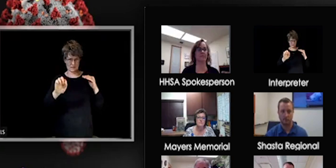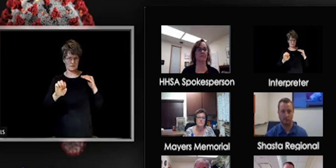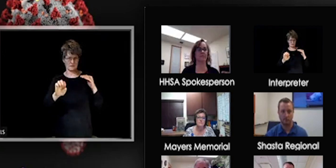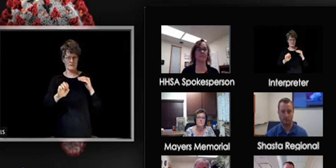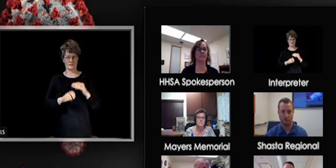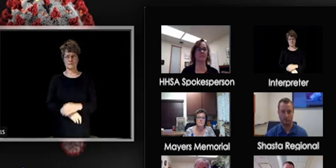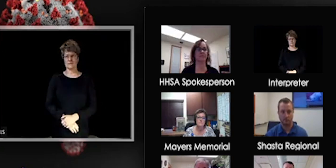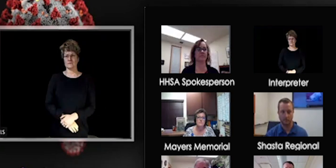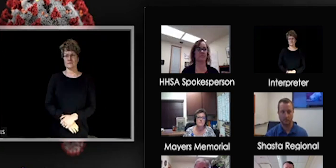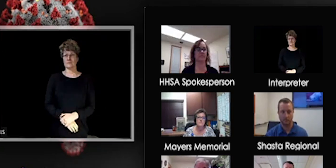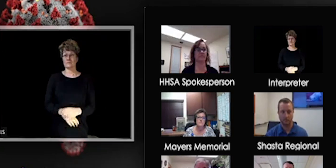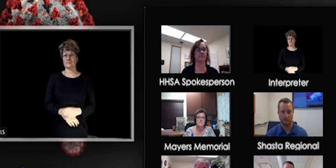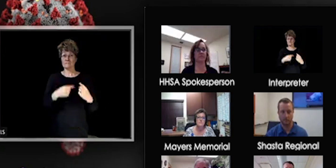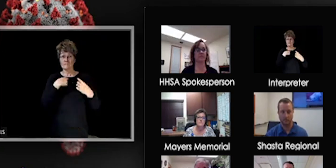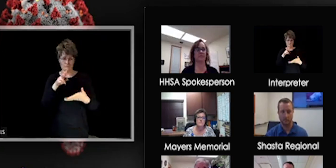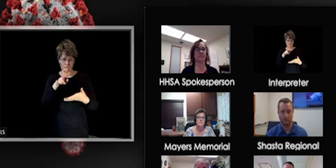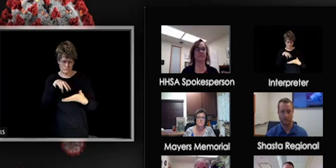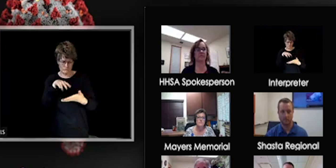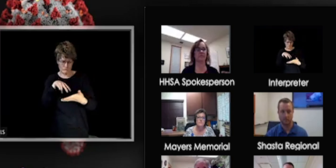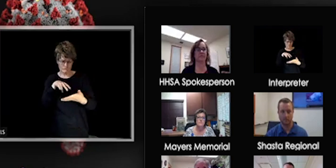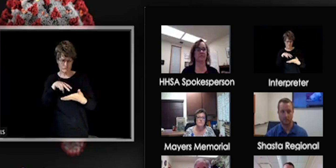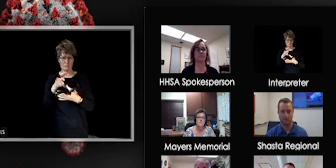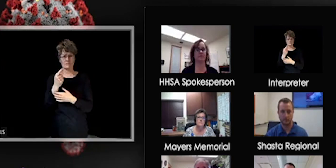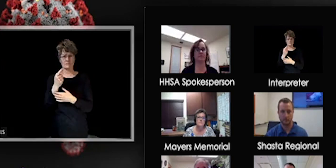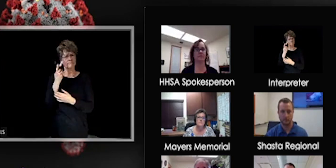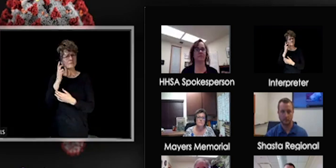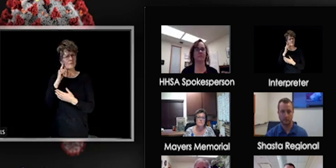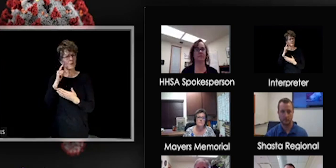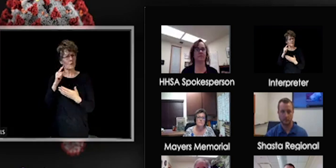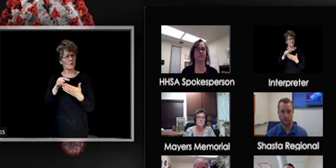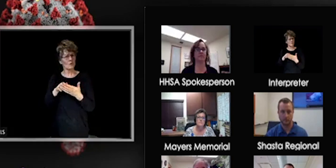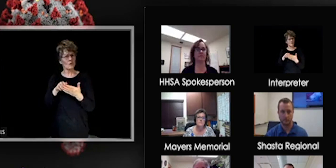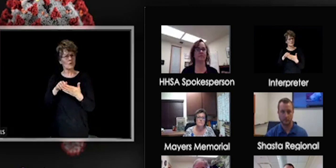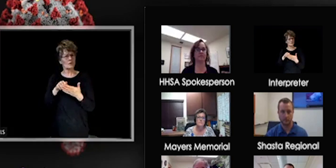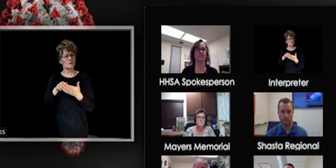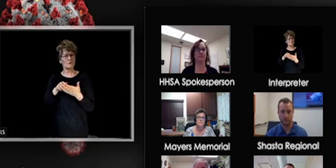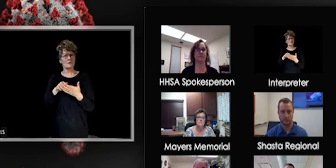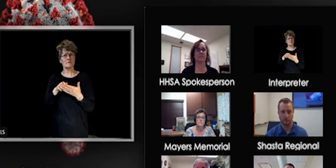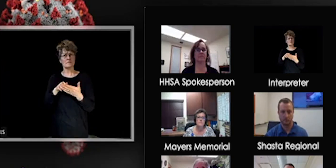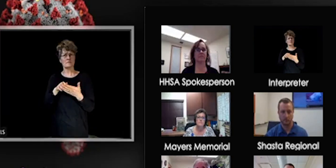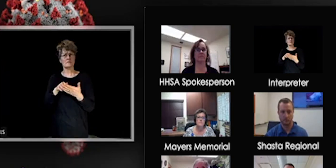far it is going to be a while out to forecast how much is that actually happening, like